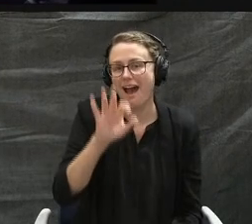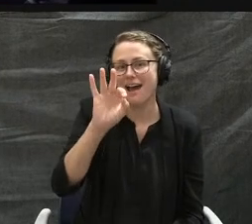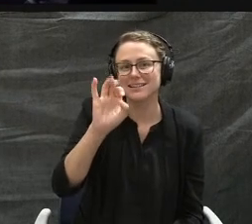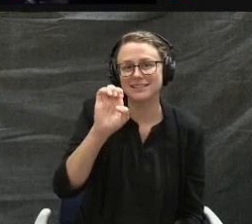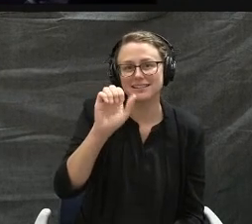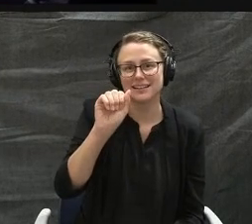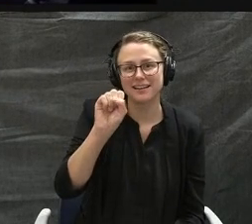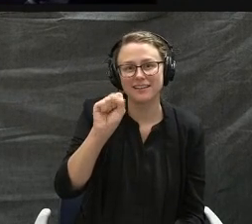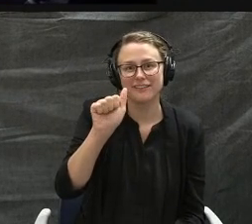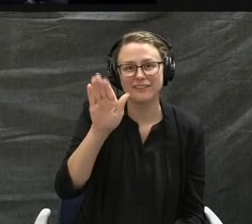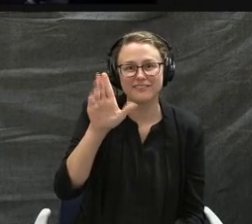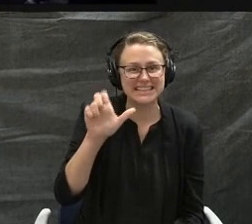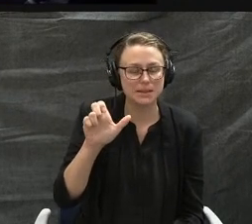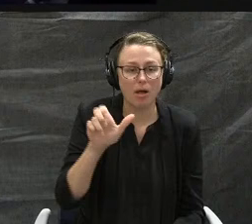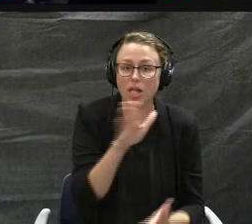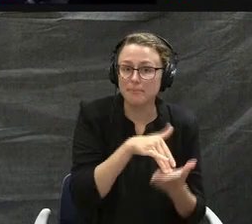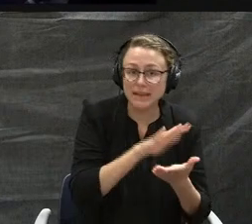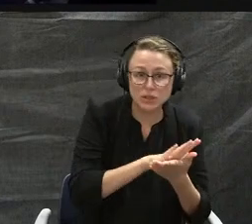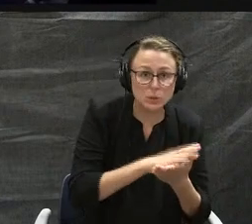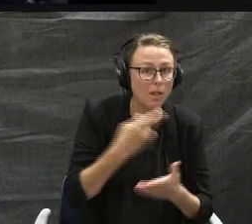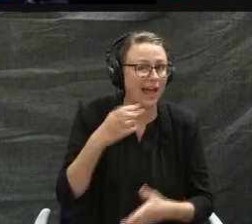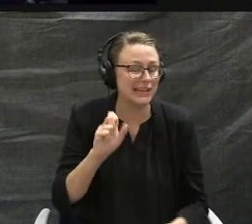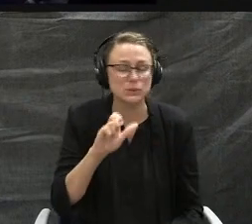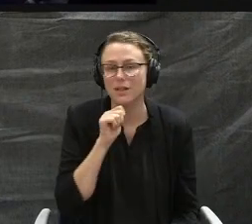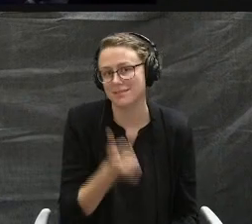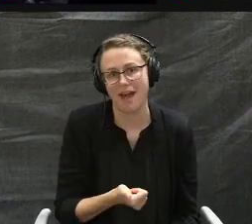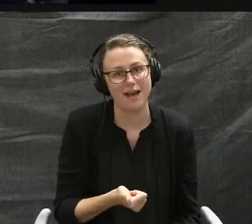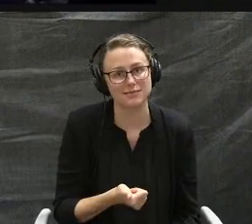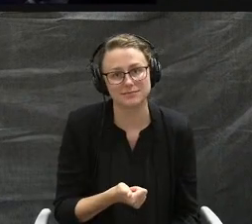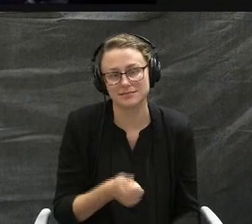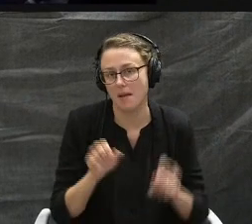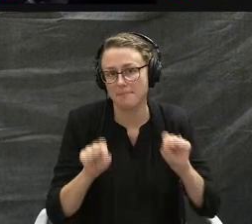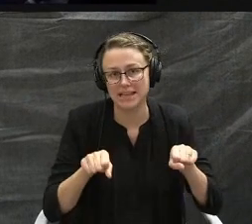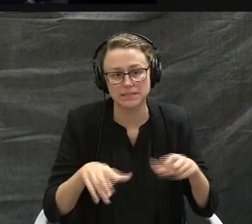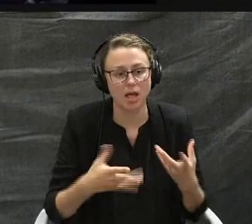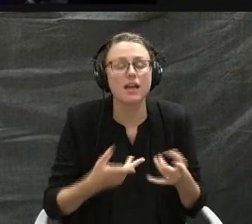level or the high school level. So it's unavoidable in our model